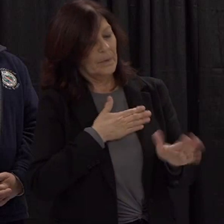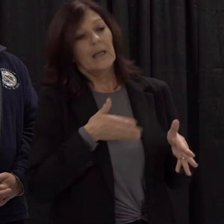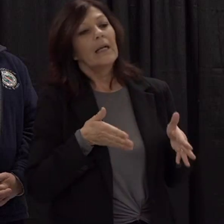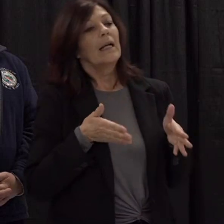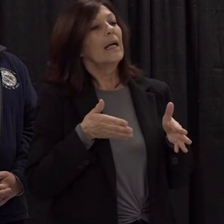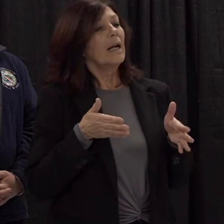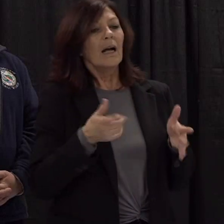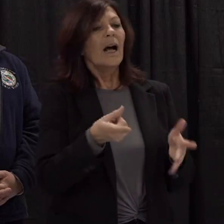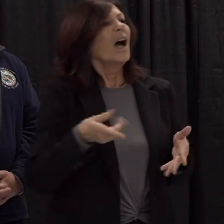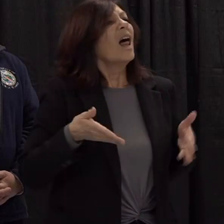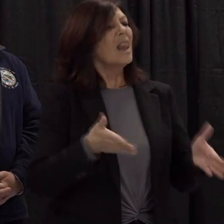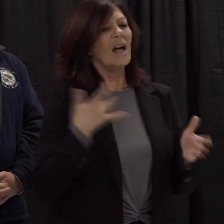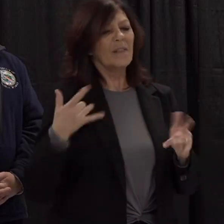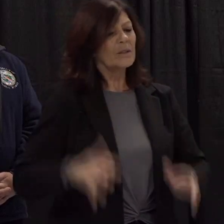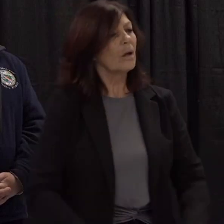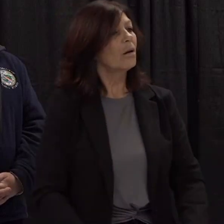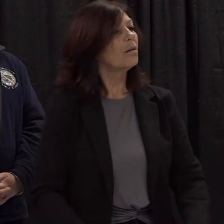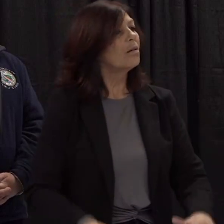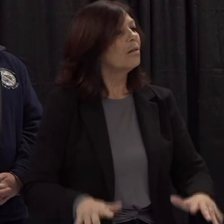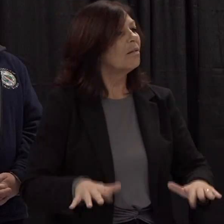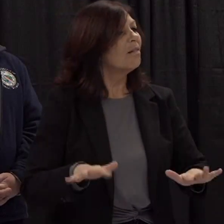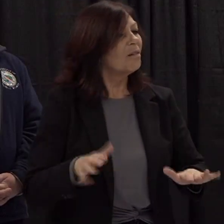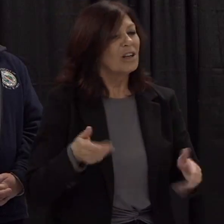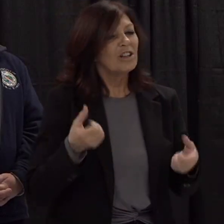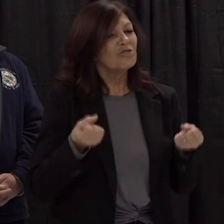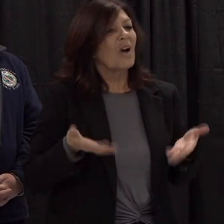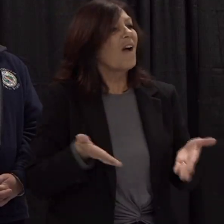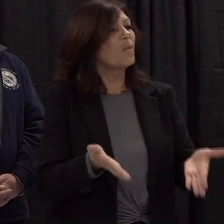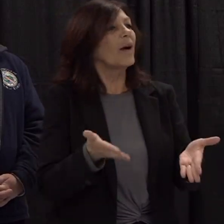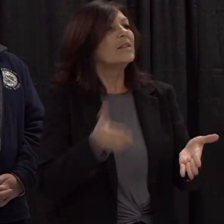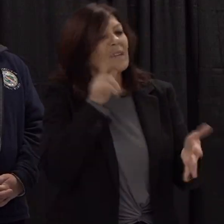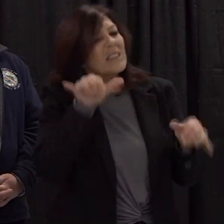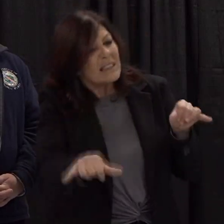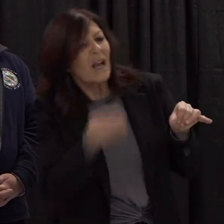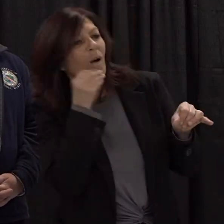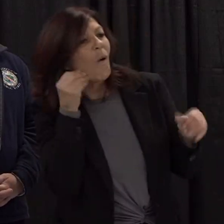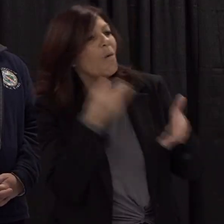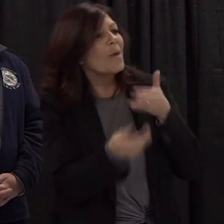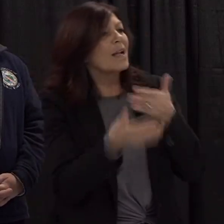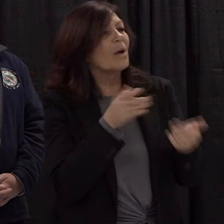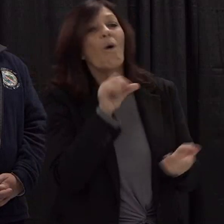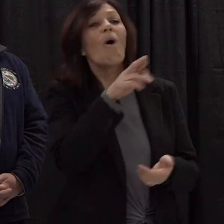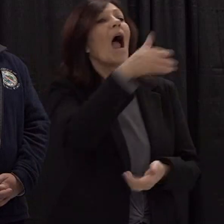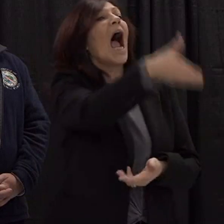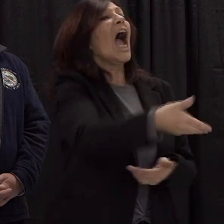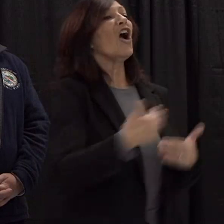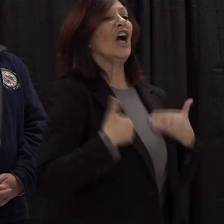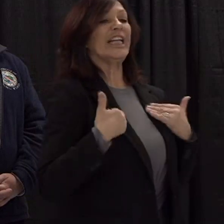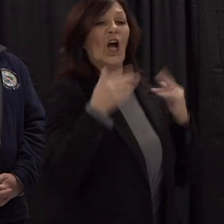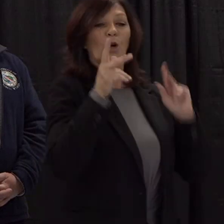fill up with snow or you can't. There's really nowhere to go right now. Or you can hire, say, a younger person from your neighborhood,